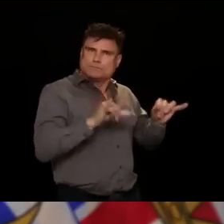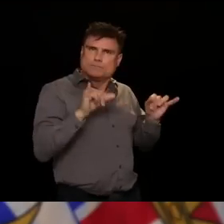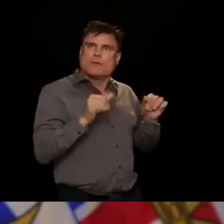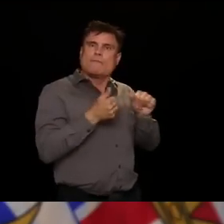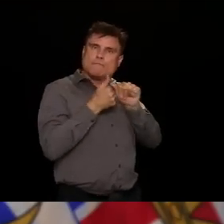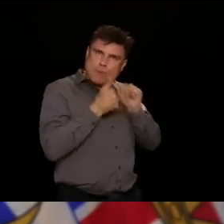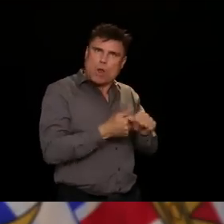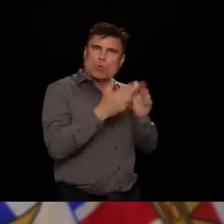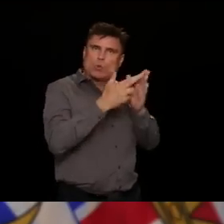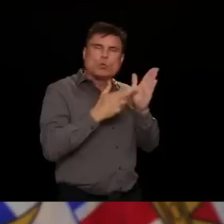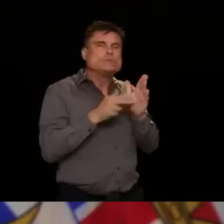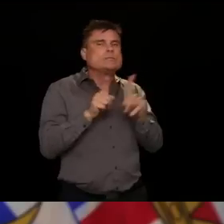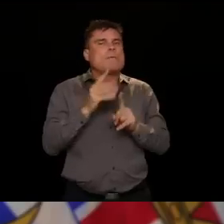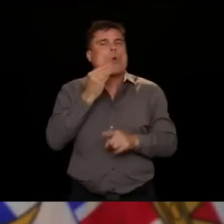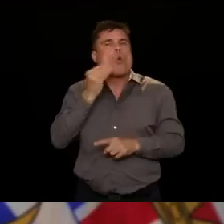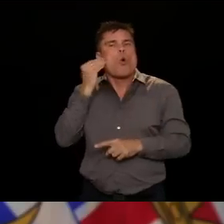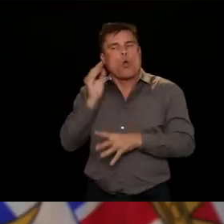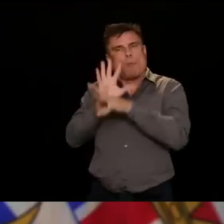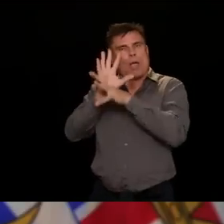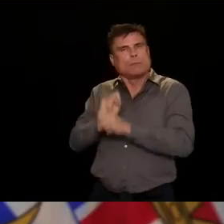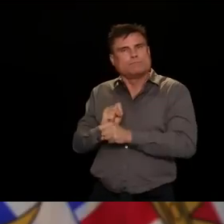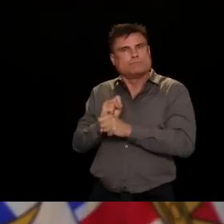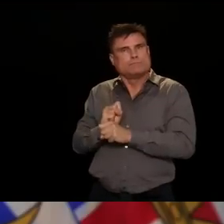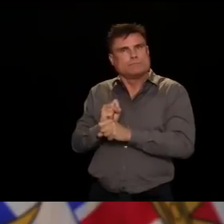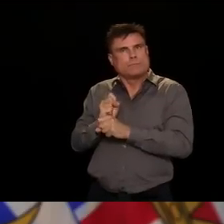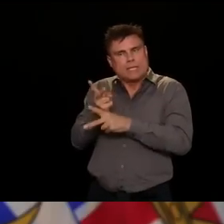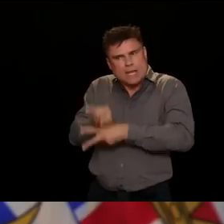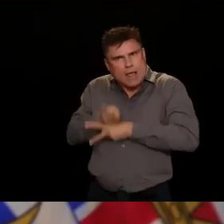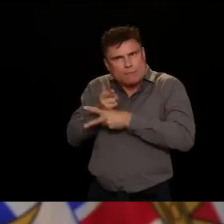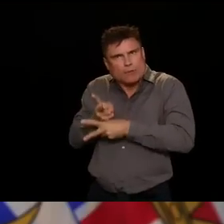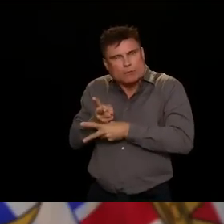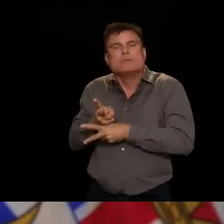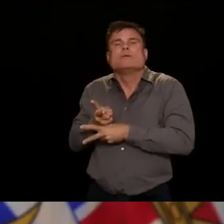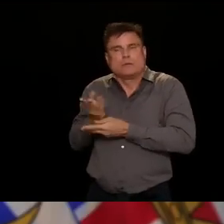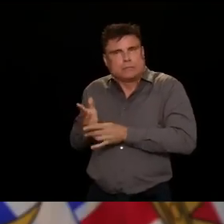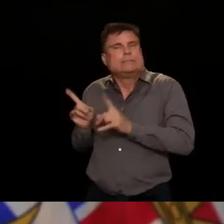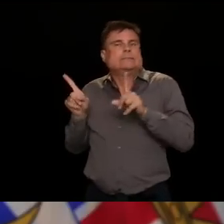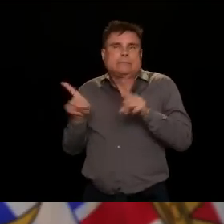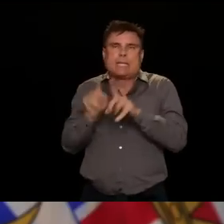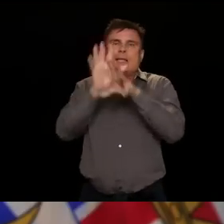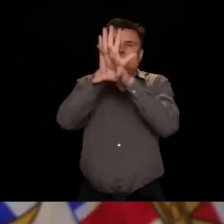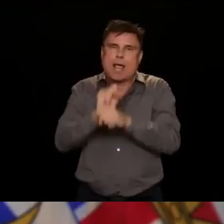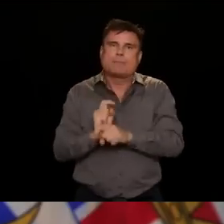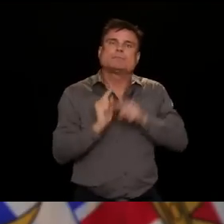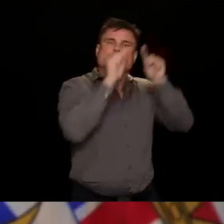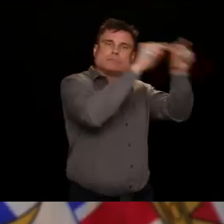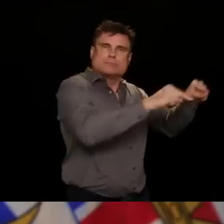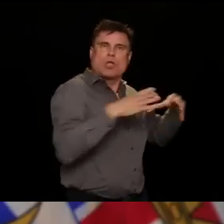, making sure that we are doing the same things that we do at home.